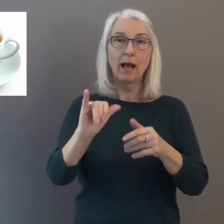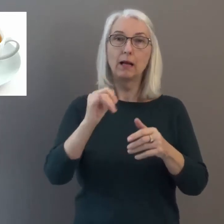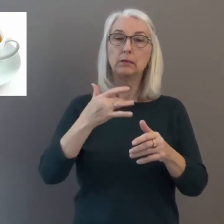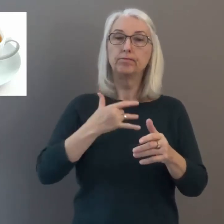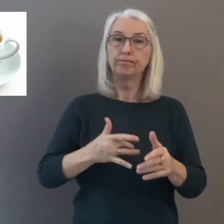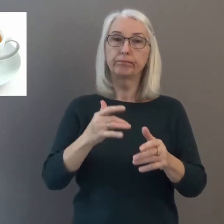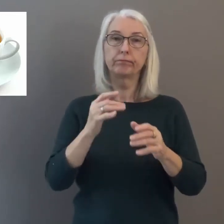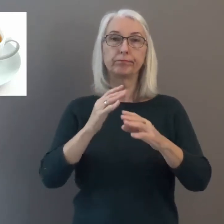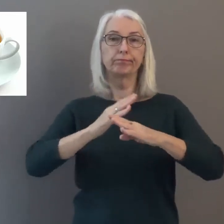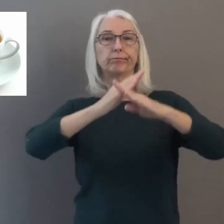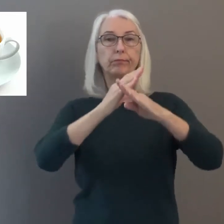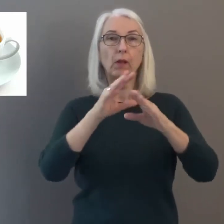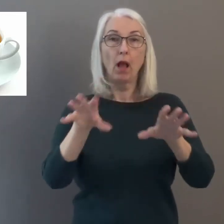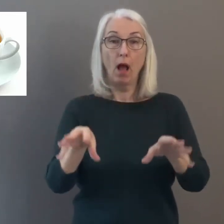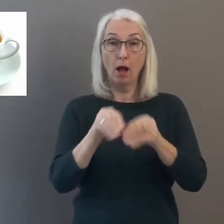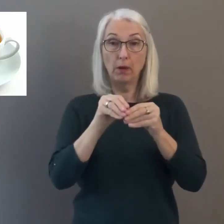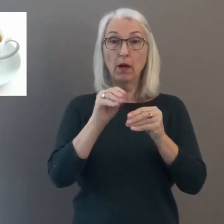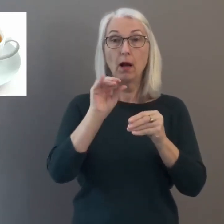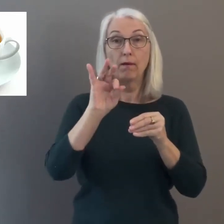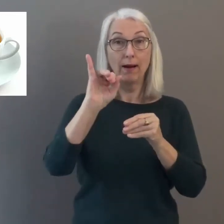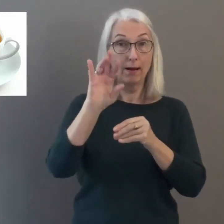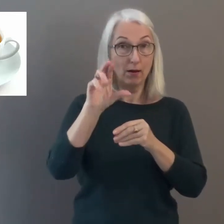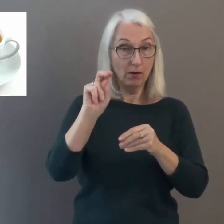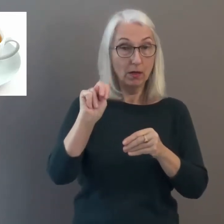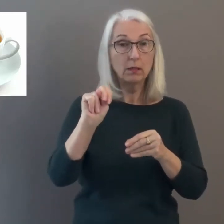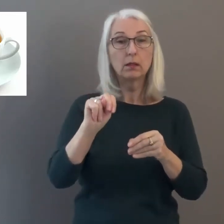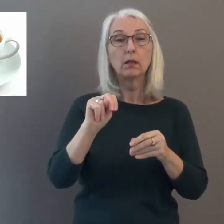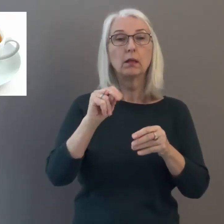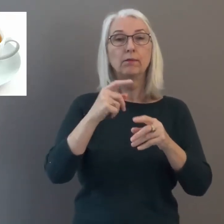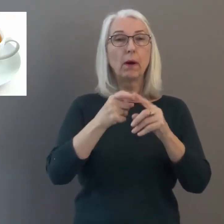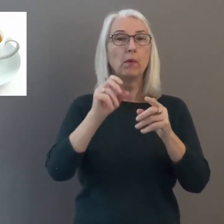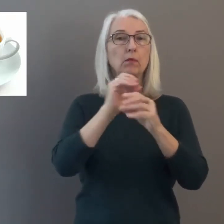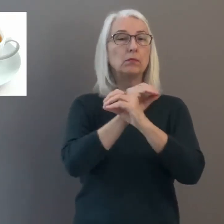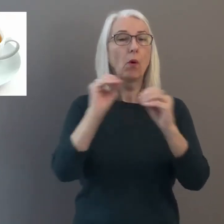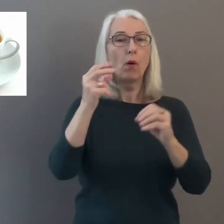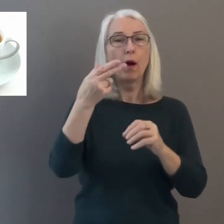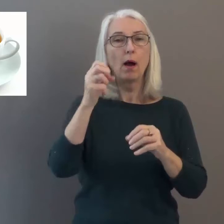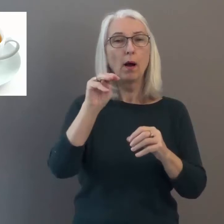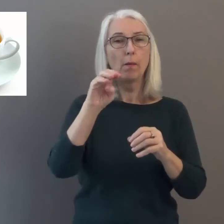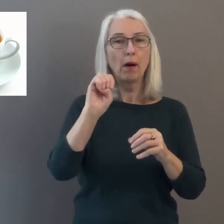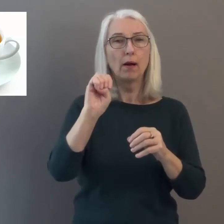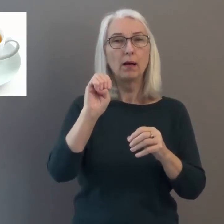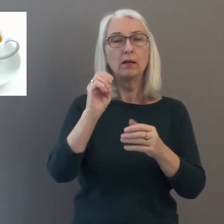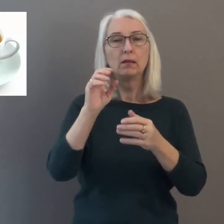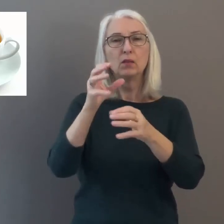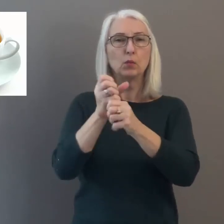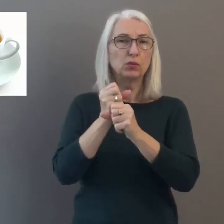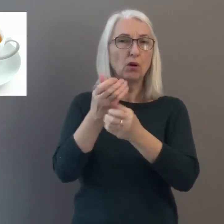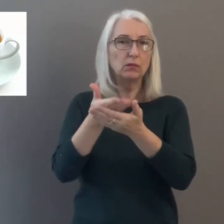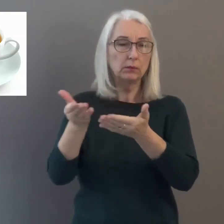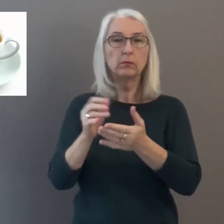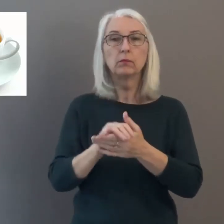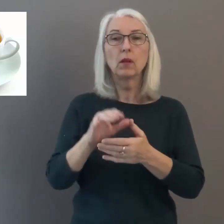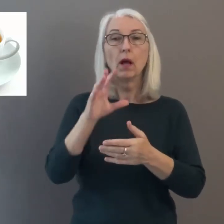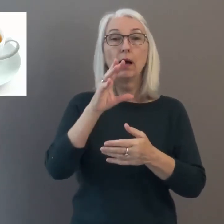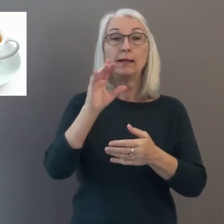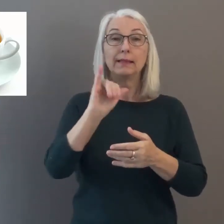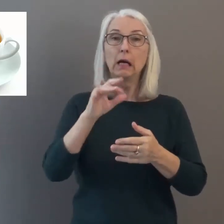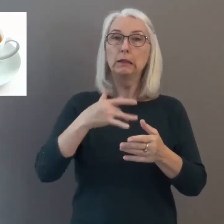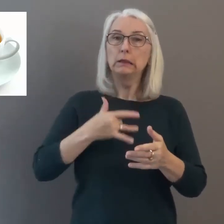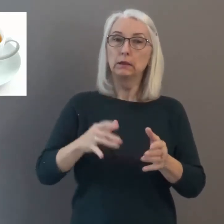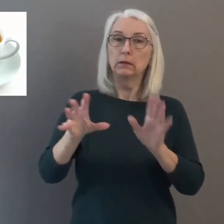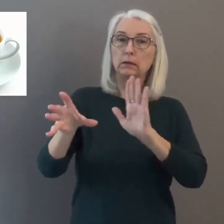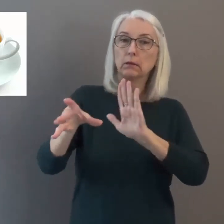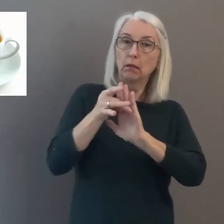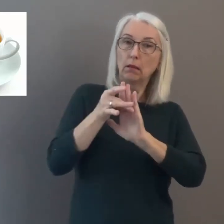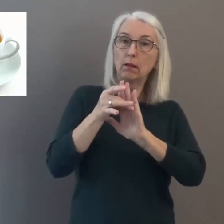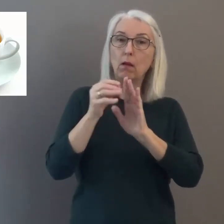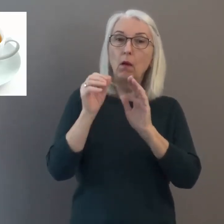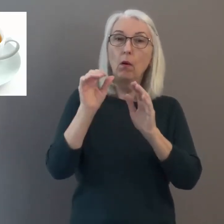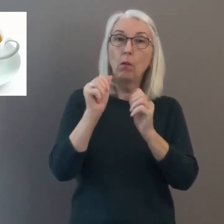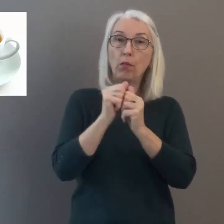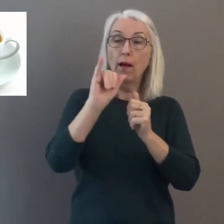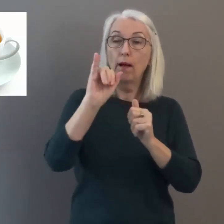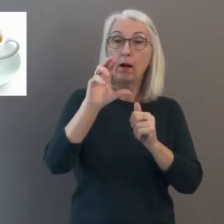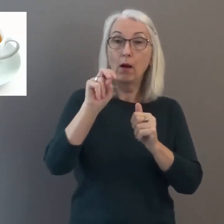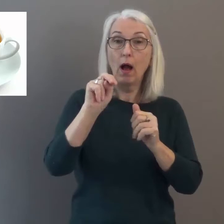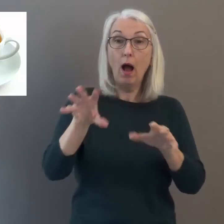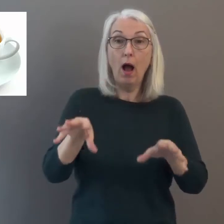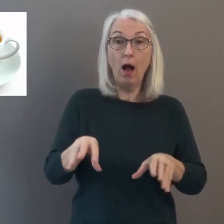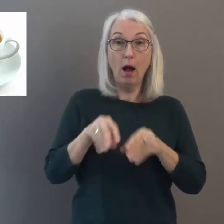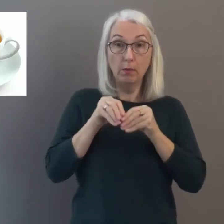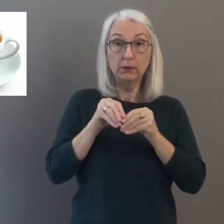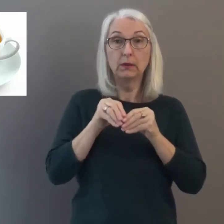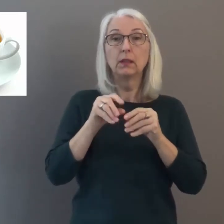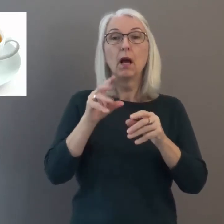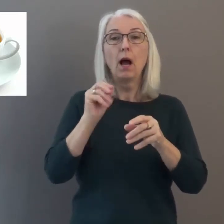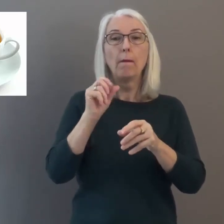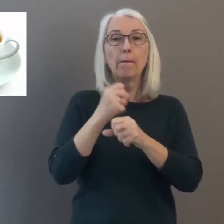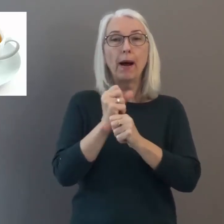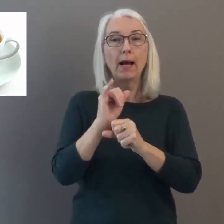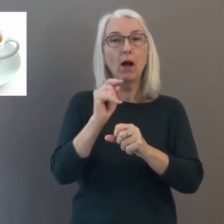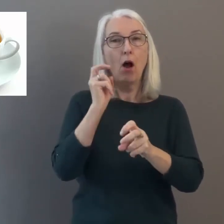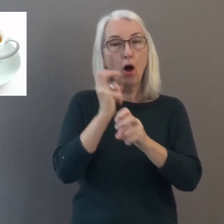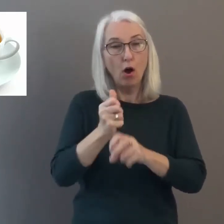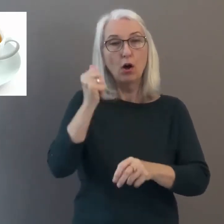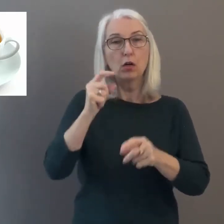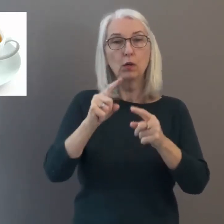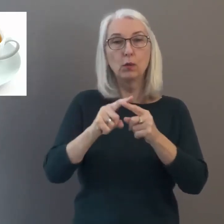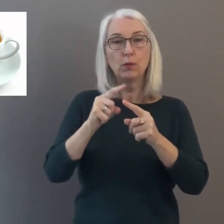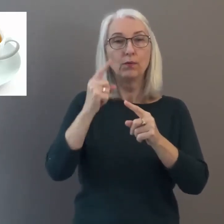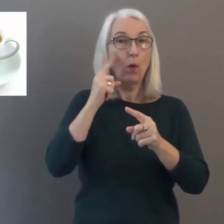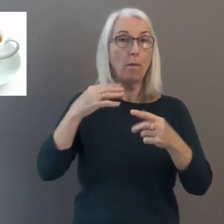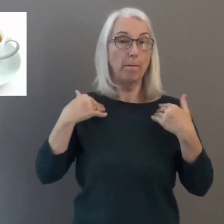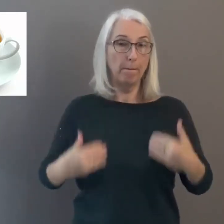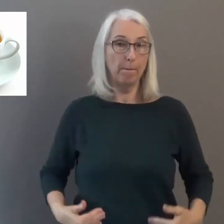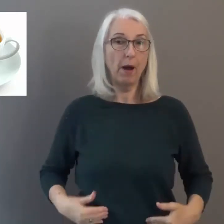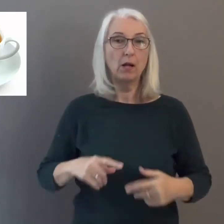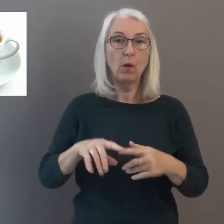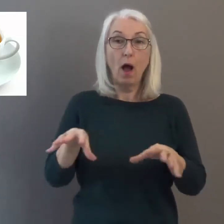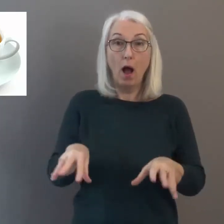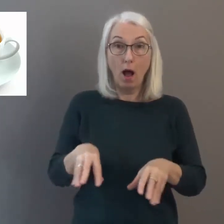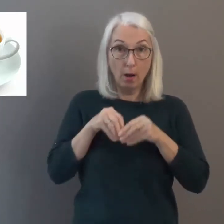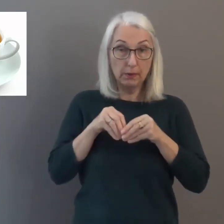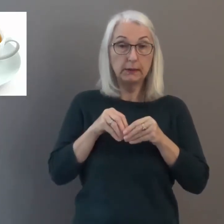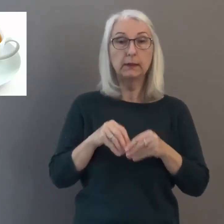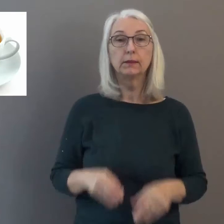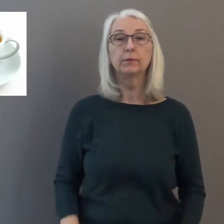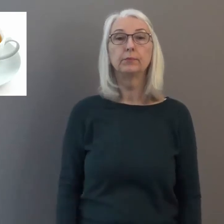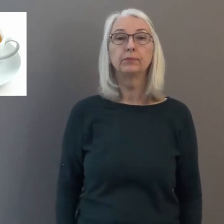which inhibit the absorption of iron from non- heme sources and which can bind with iron making it harder for our bodies to absorb it.